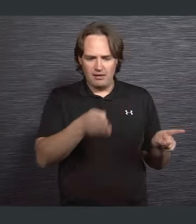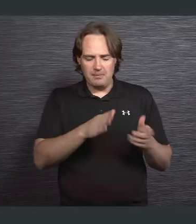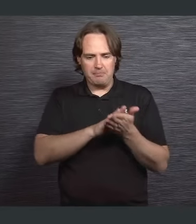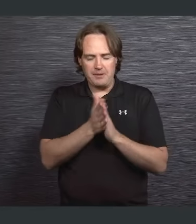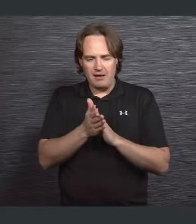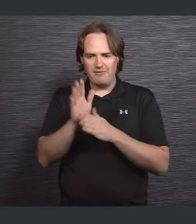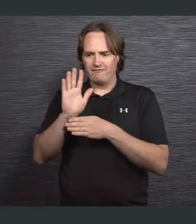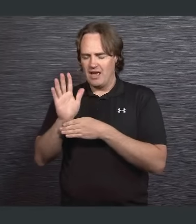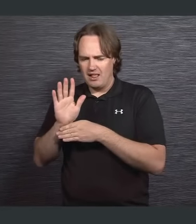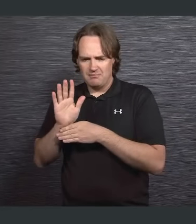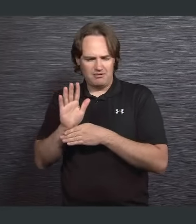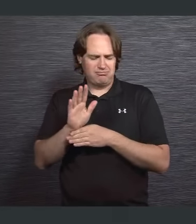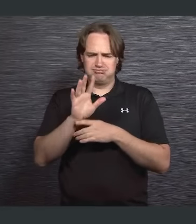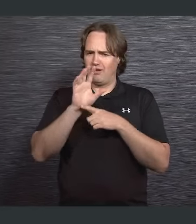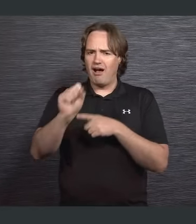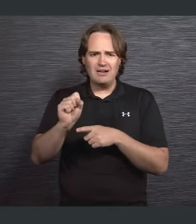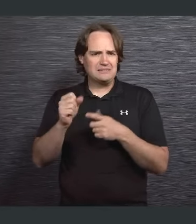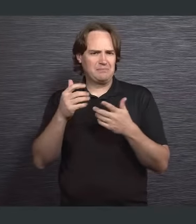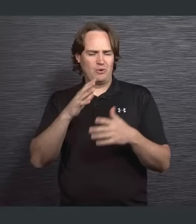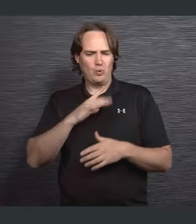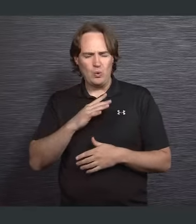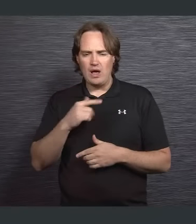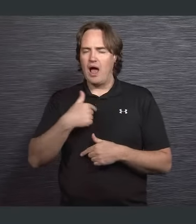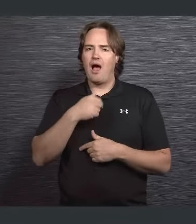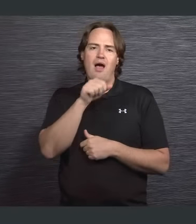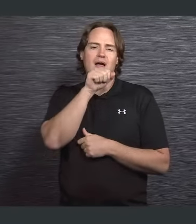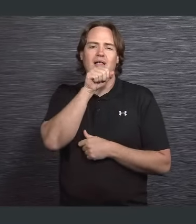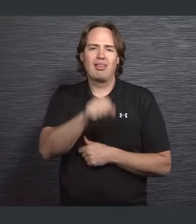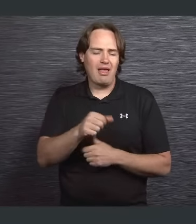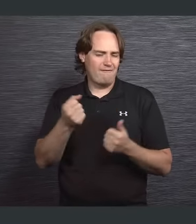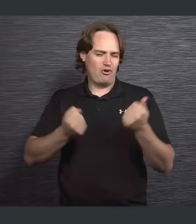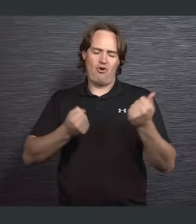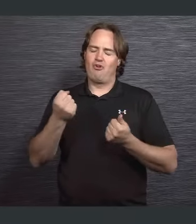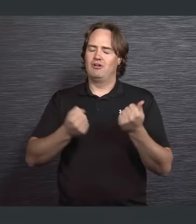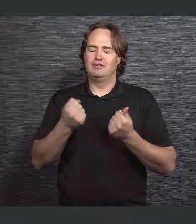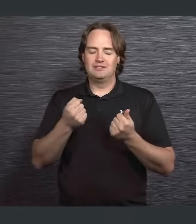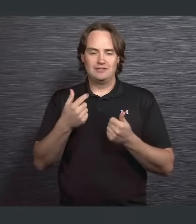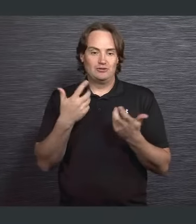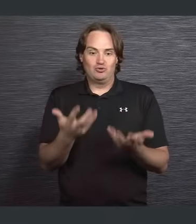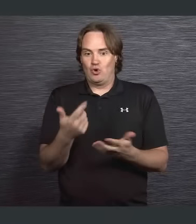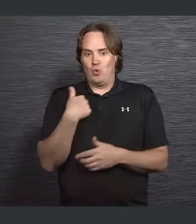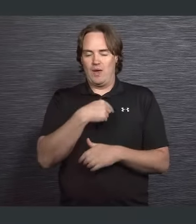And then the second thing was just that, I love cars and it was this opportunity to shoot like high-adrenaline car